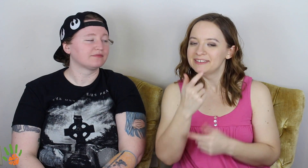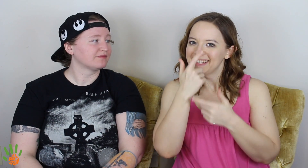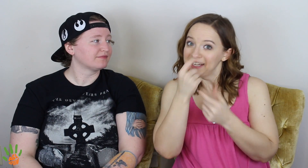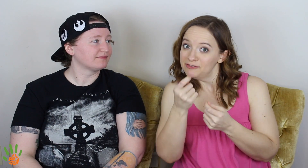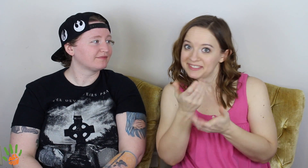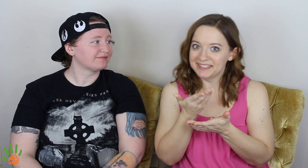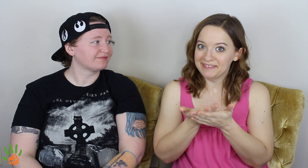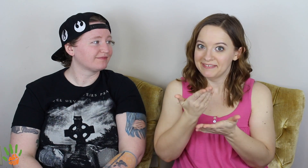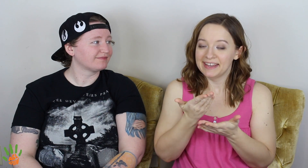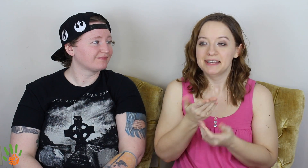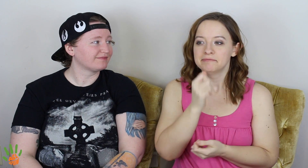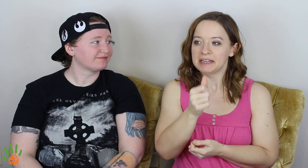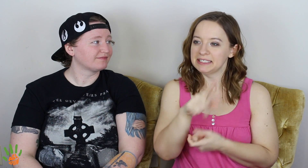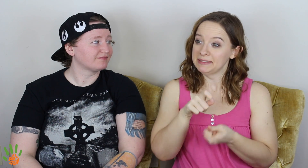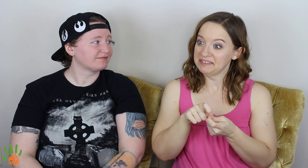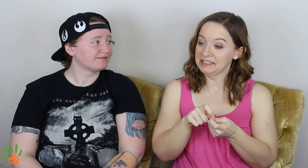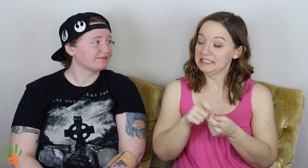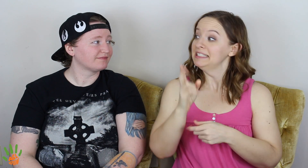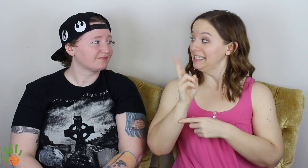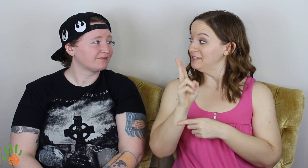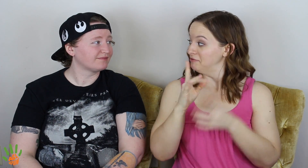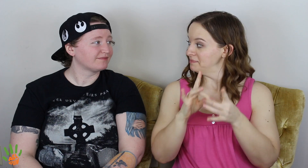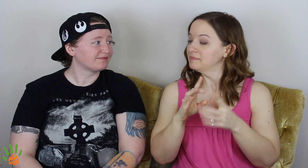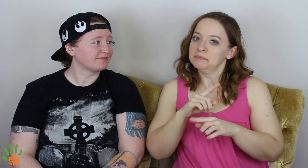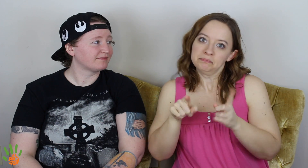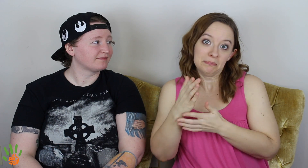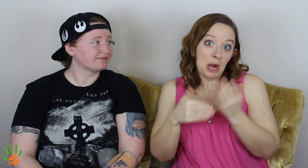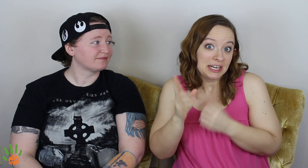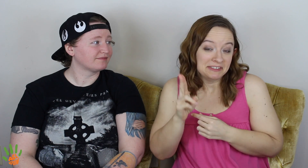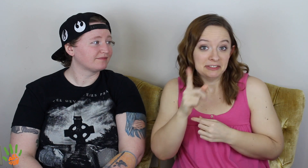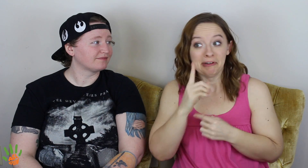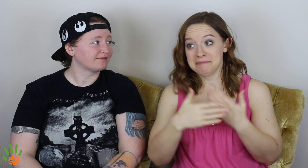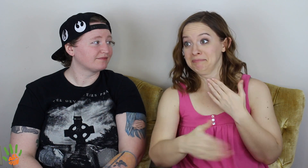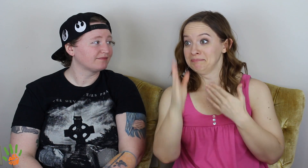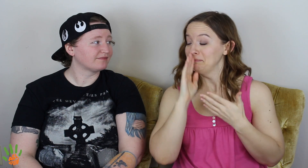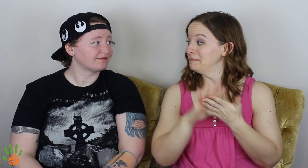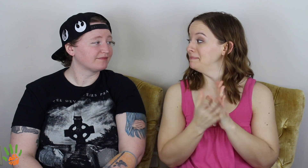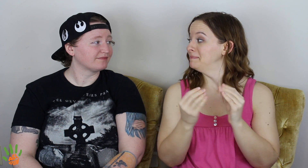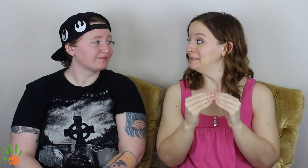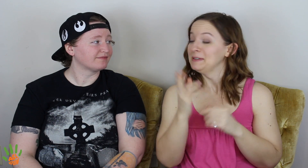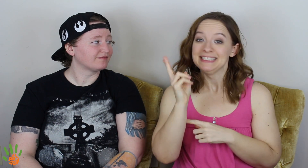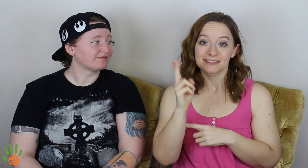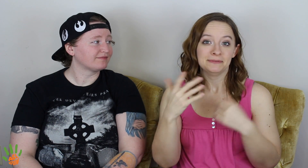One more interesting fact, it's not specifically a historical related thing, but it is part of history and will become part of history,